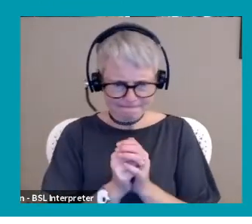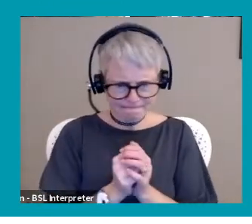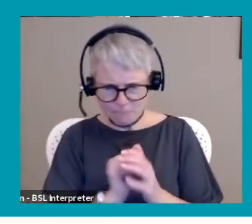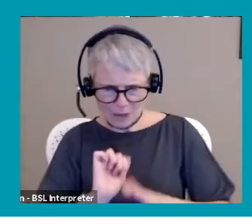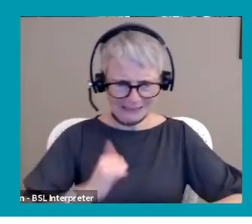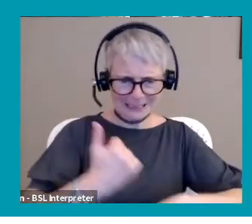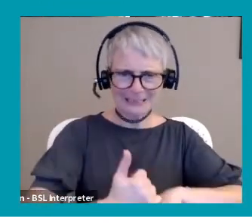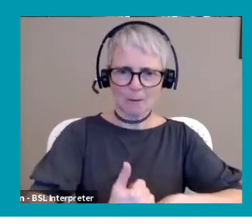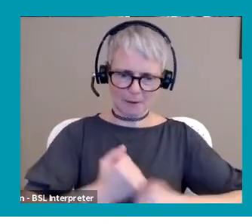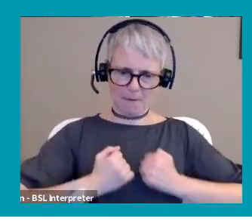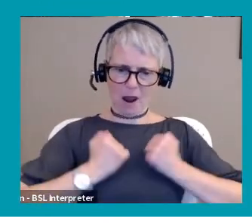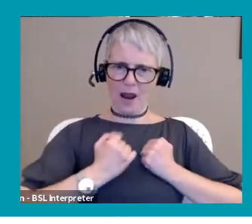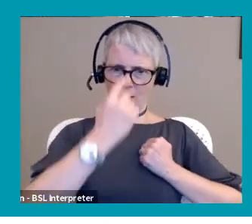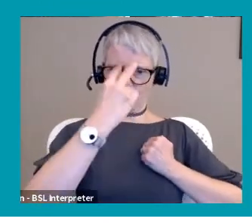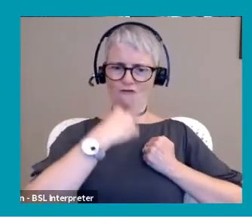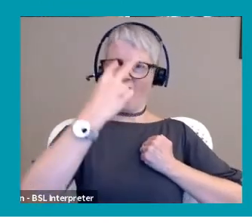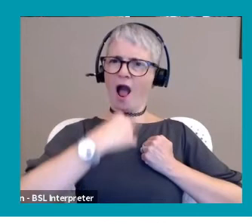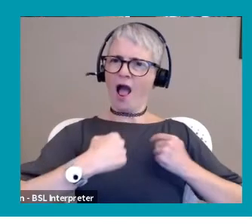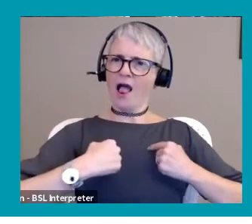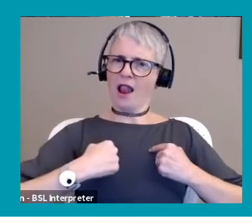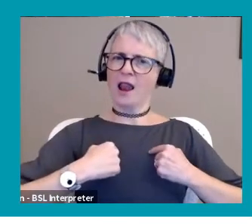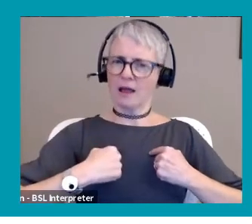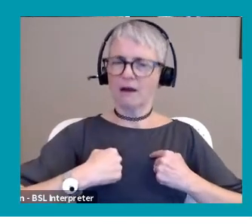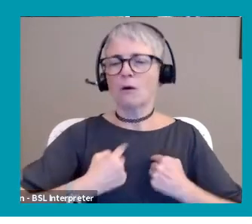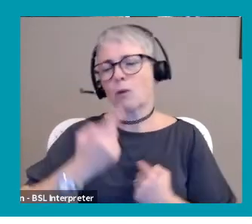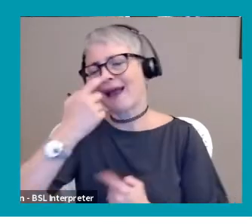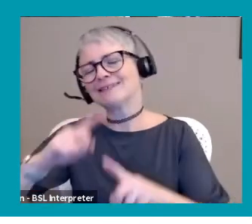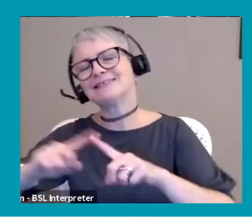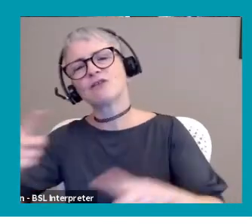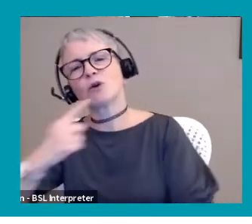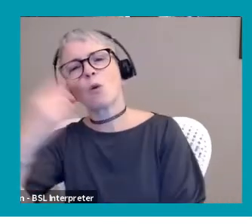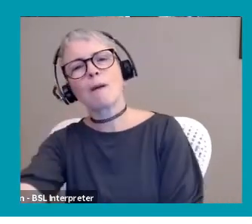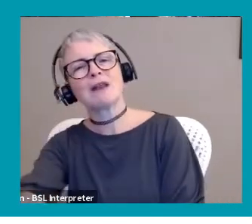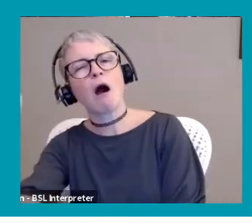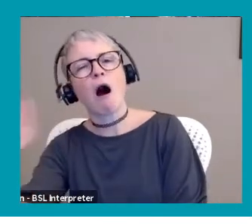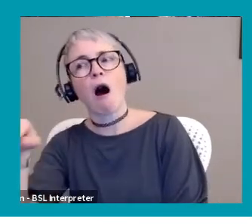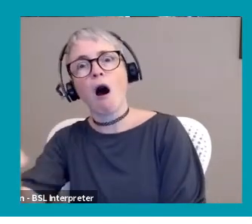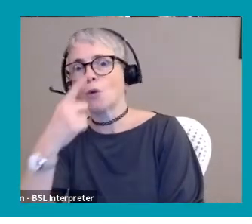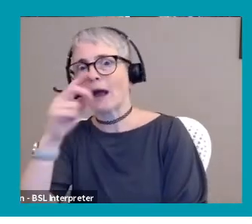on how to set up a personal brand and it's on